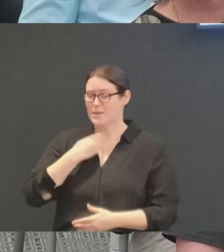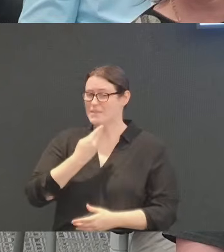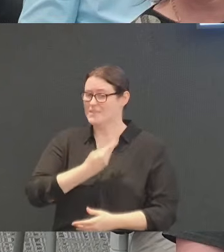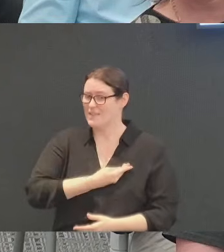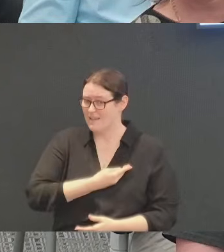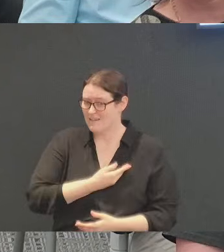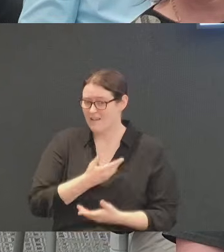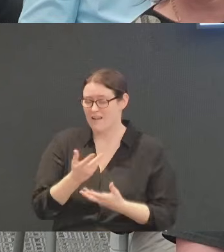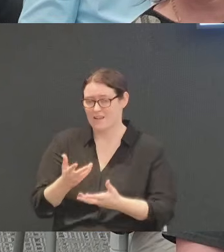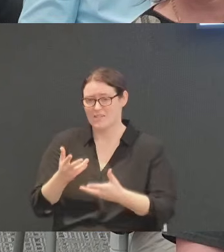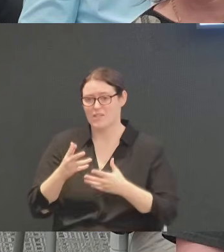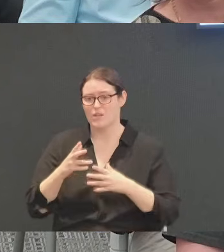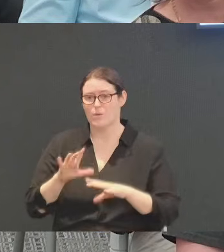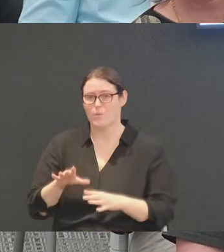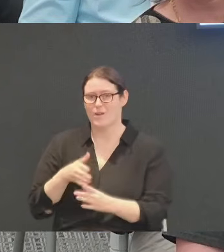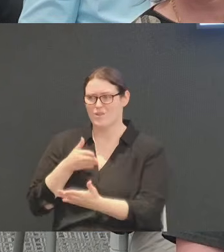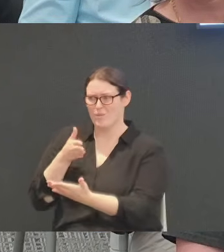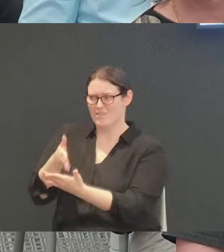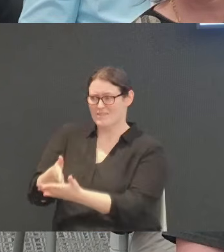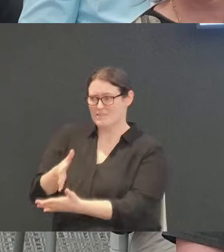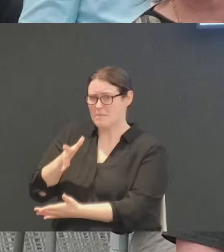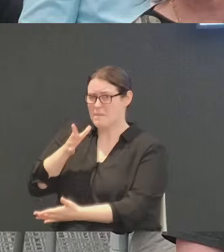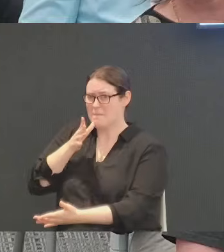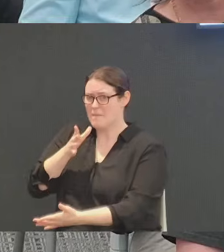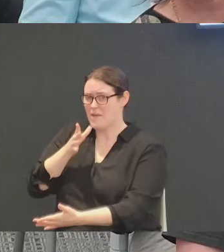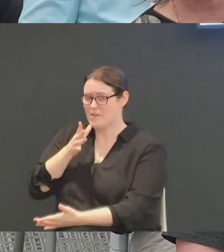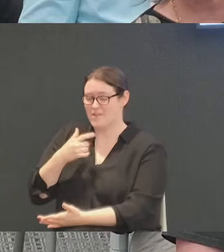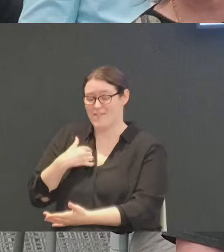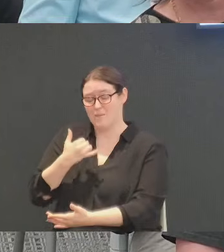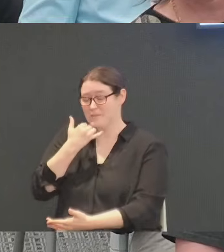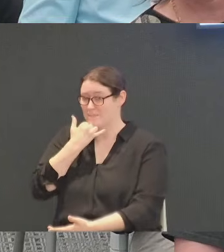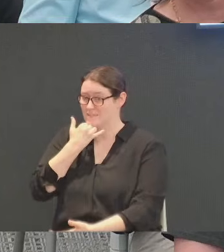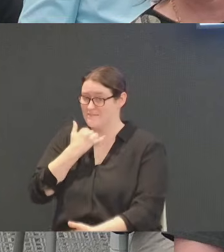not want to prosecute my mother. And that was the mistake that I had made because it led to